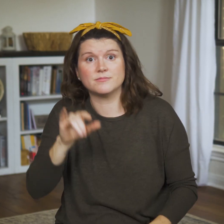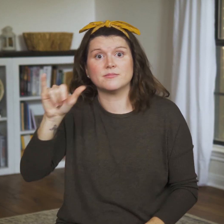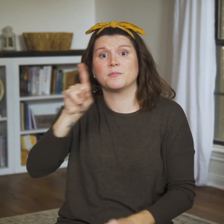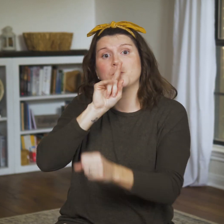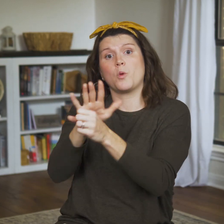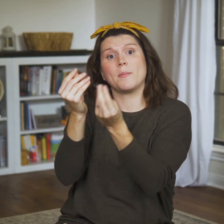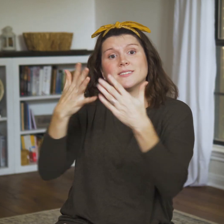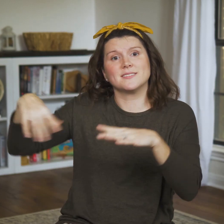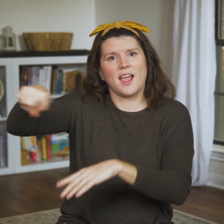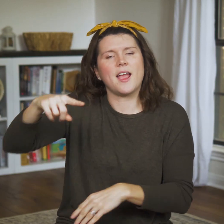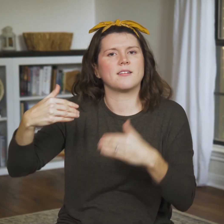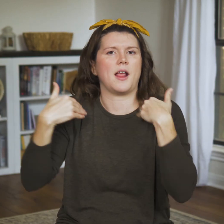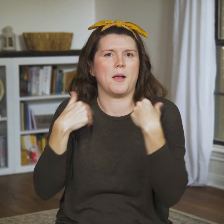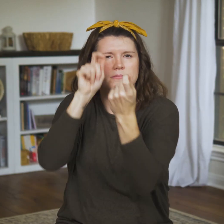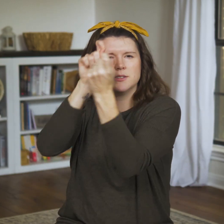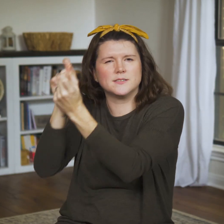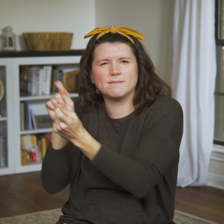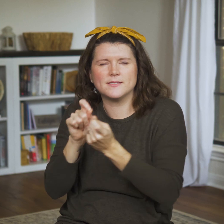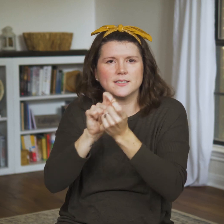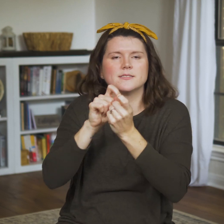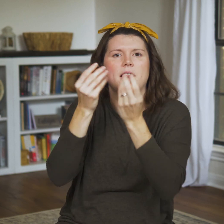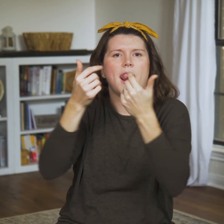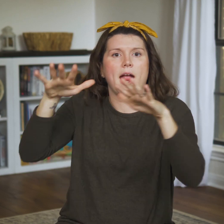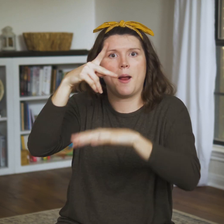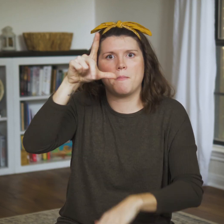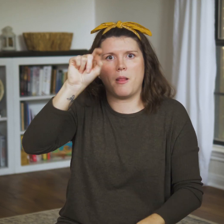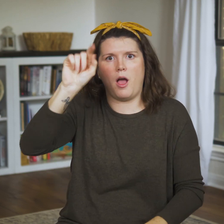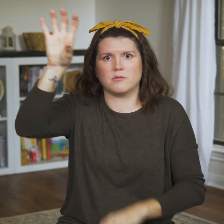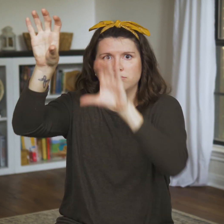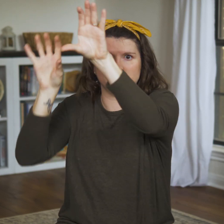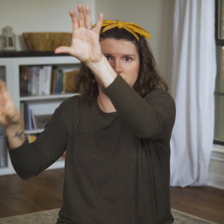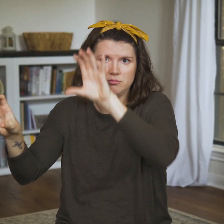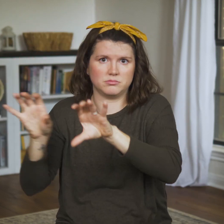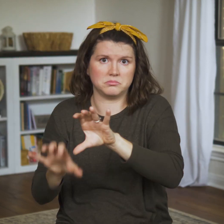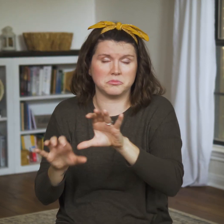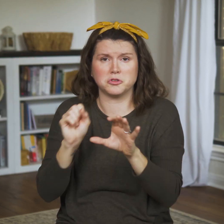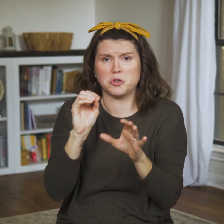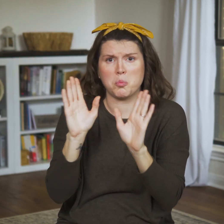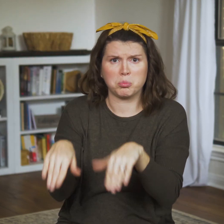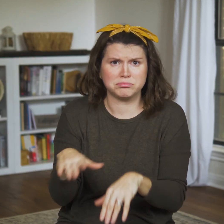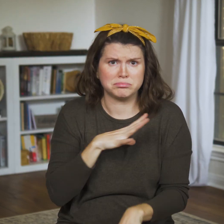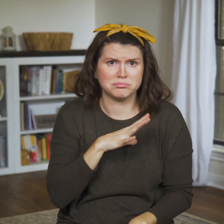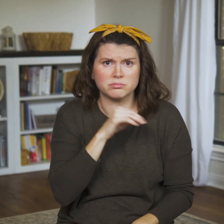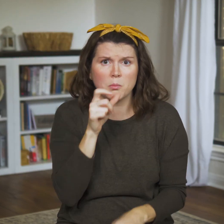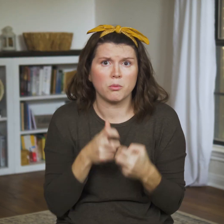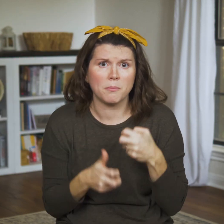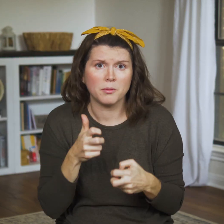Moses agrees but warns them that if they break their promise, they won’t get the land.